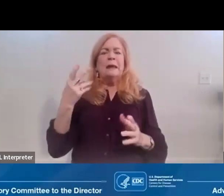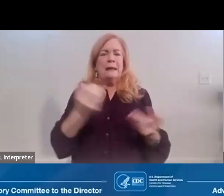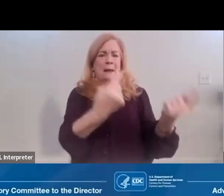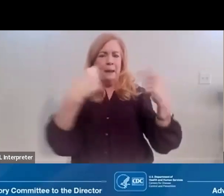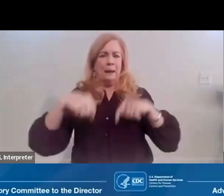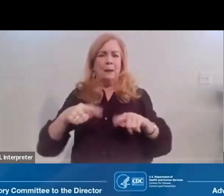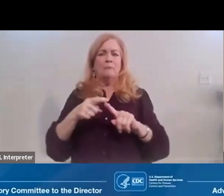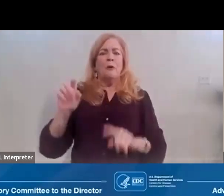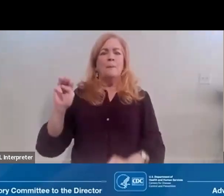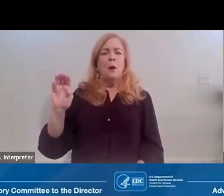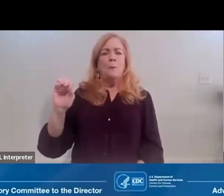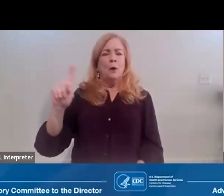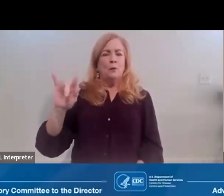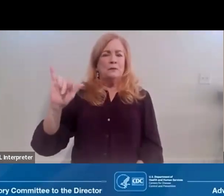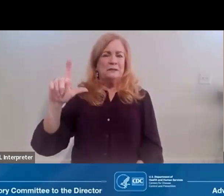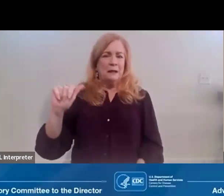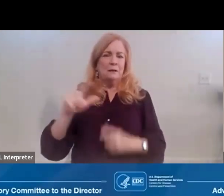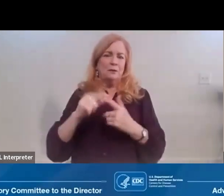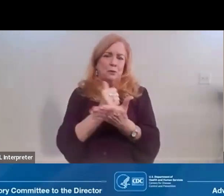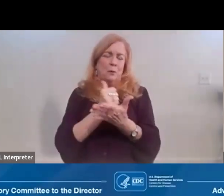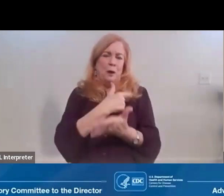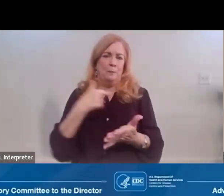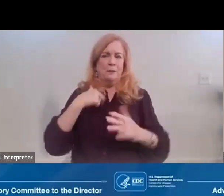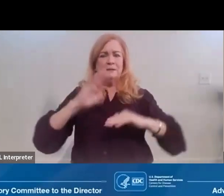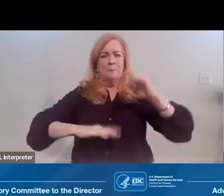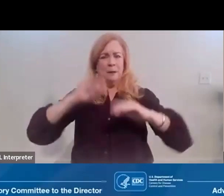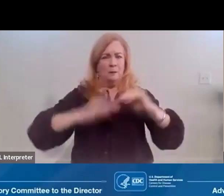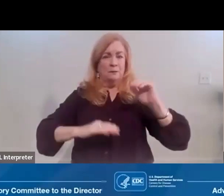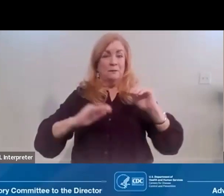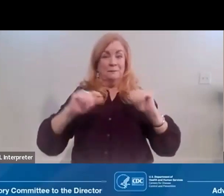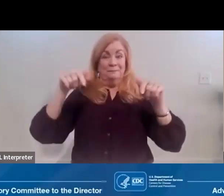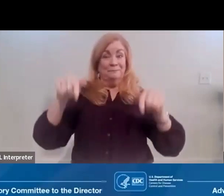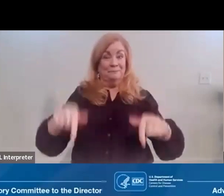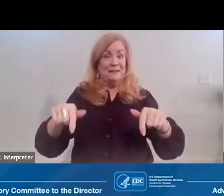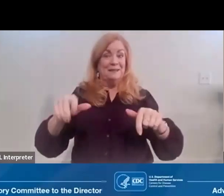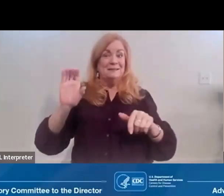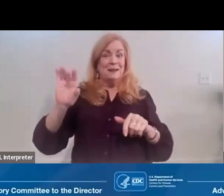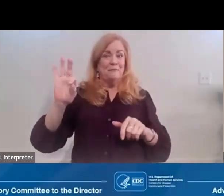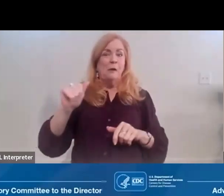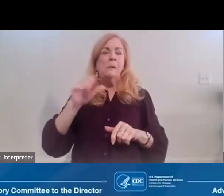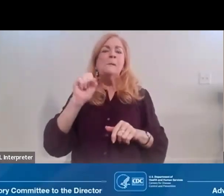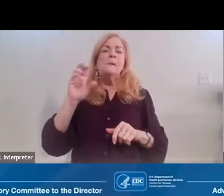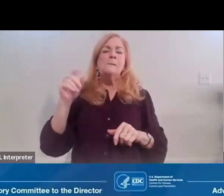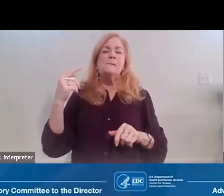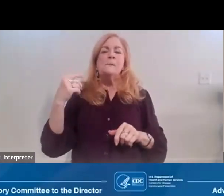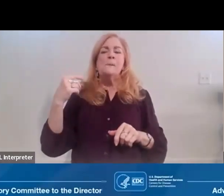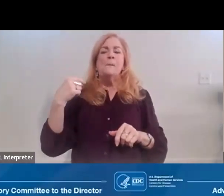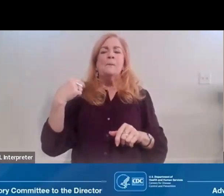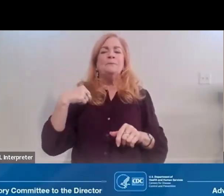So we've had some success in working with the private sector to actually build things going forward. I do completely agree with you.